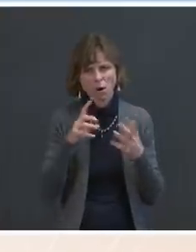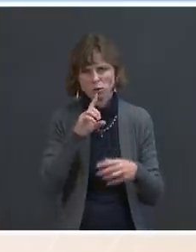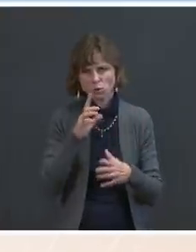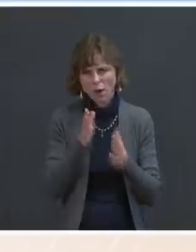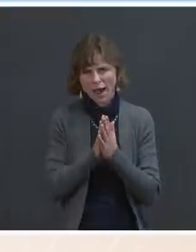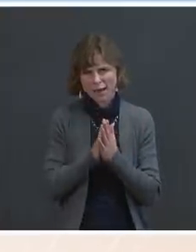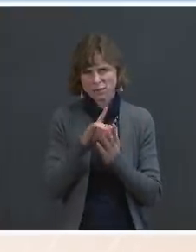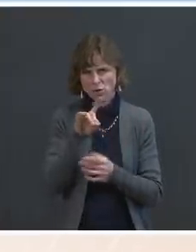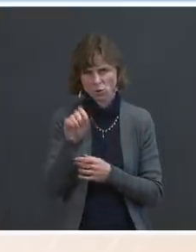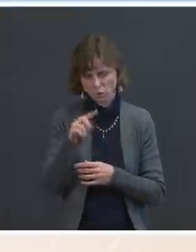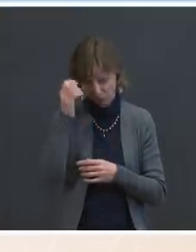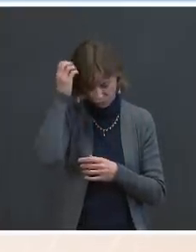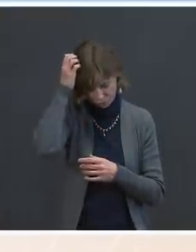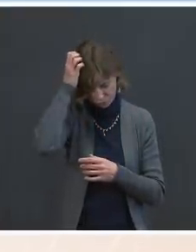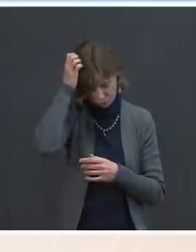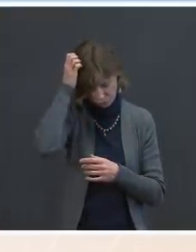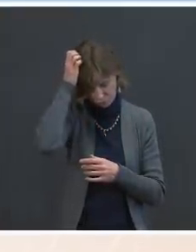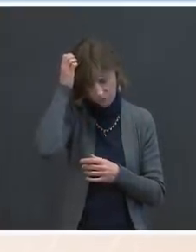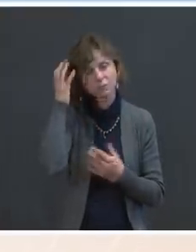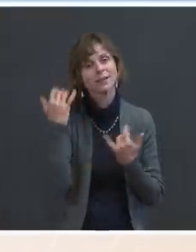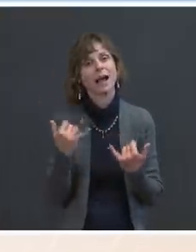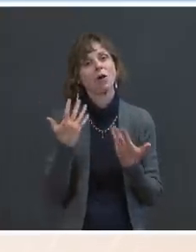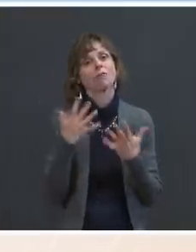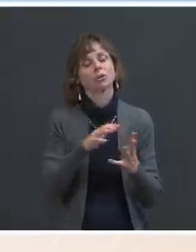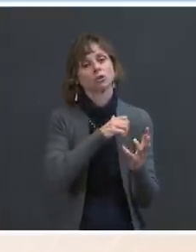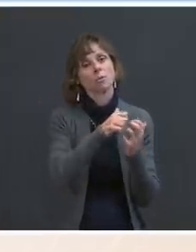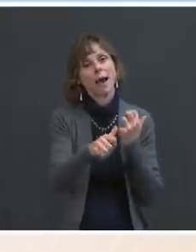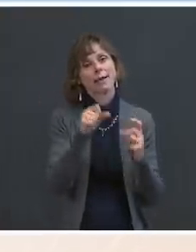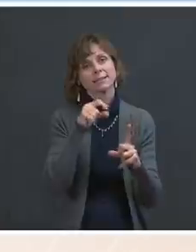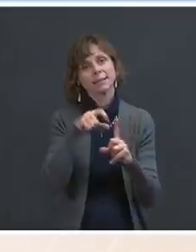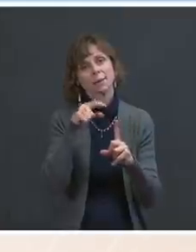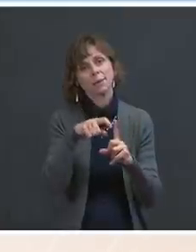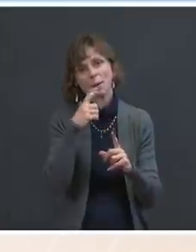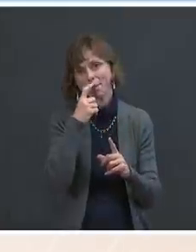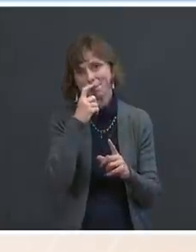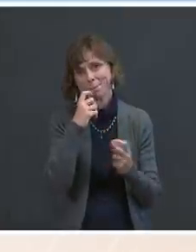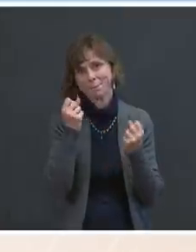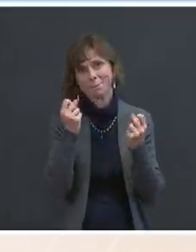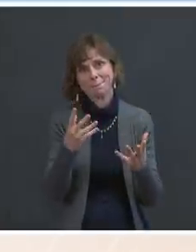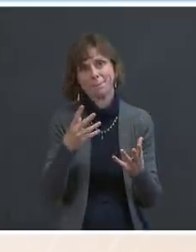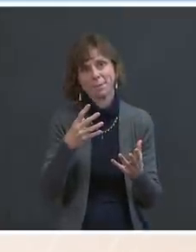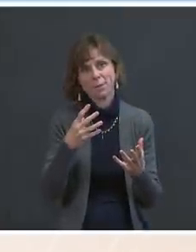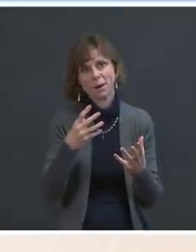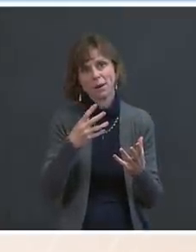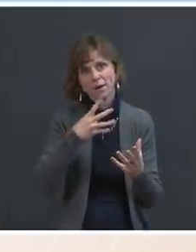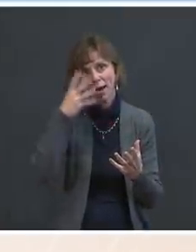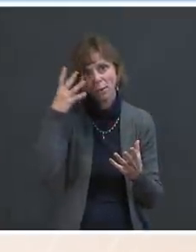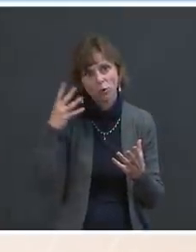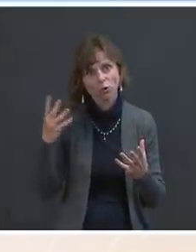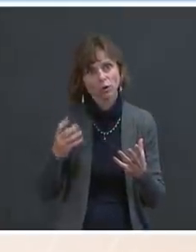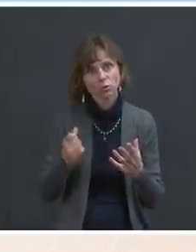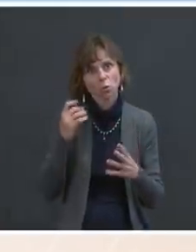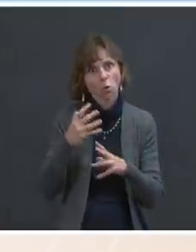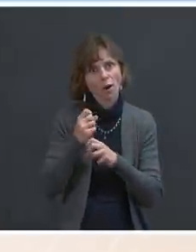Now that the stimulus package is passed and many undocumented immigrants, who are not benefited in any way by the money that's going out,